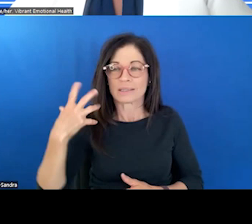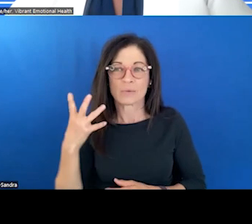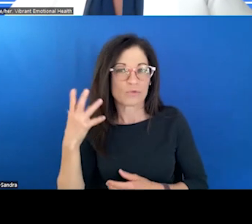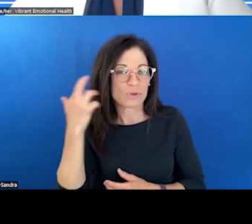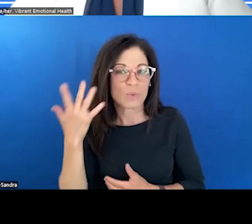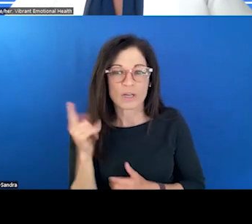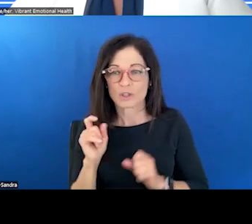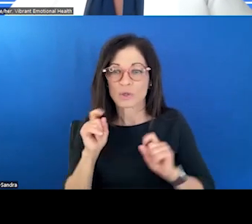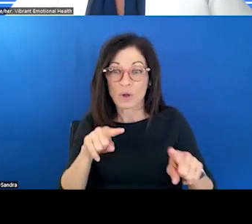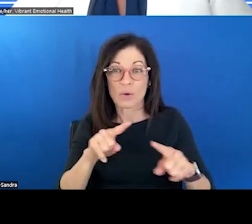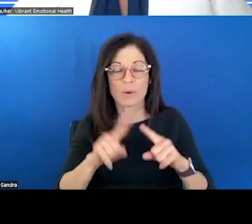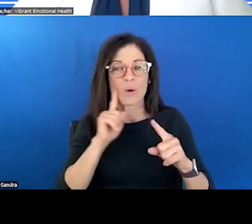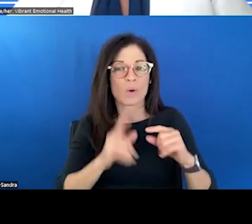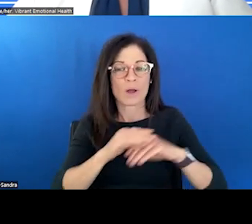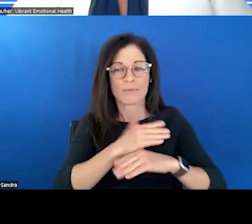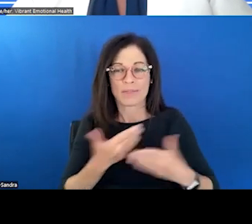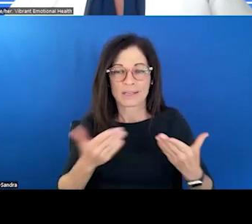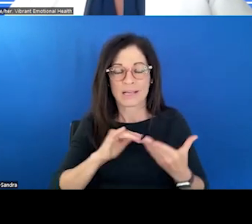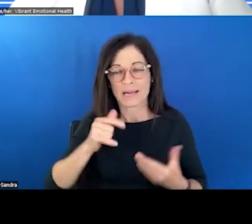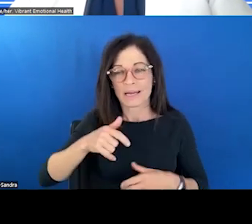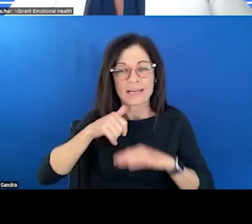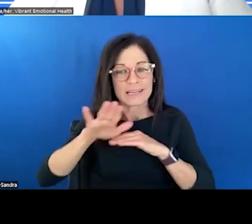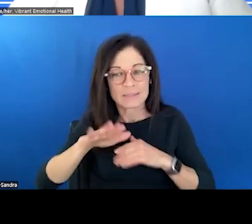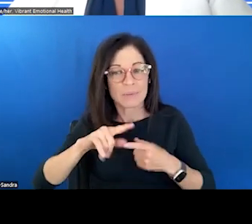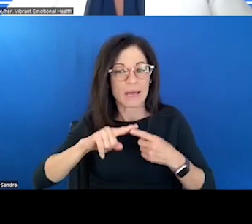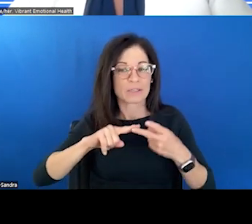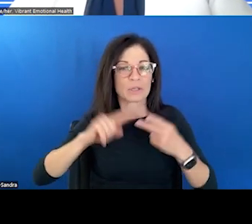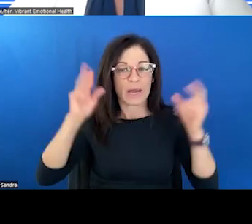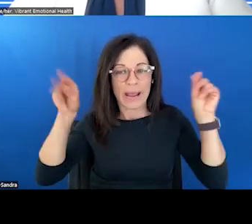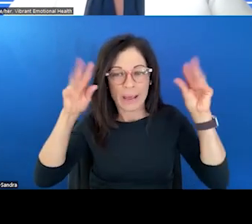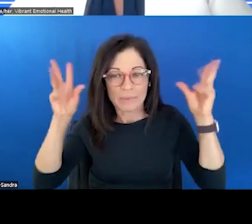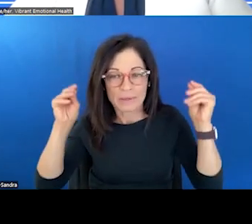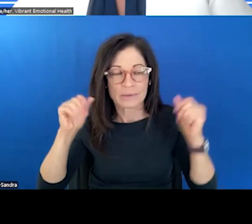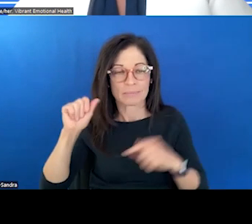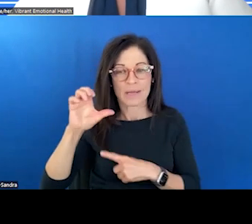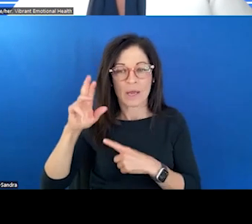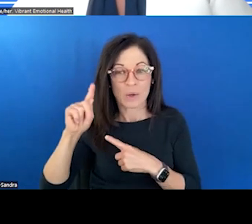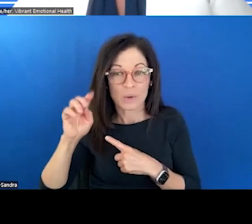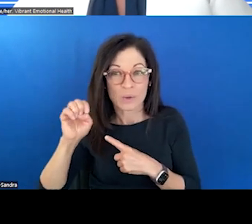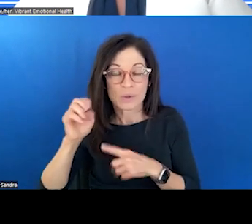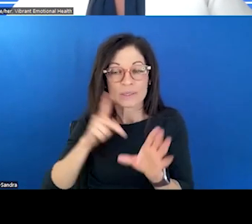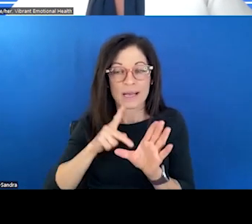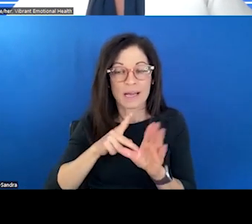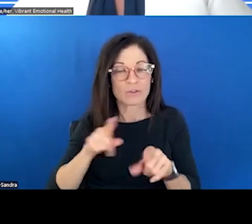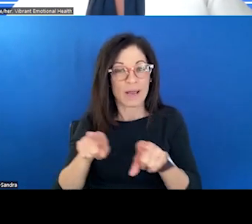COVER THINGS LIKE DISPATCH, AMBULANCE, ACUTE PSYCHIATRY AS FIRST RESPONDERS AND WHAT IS IT THAT LOOK LIKE.